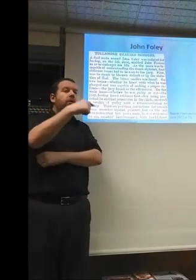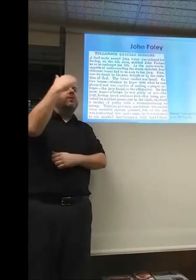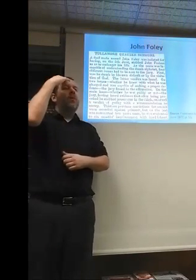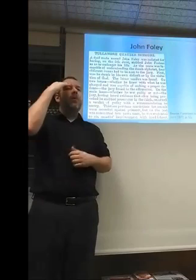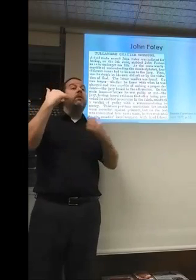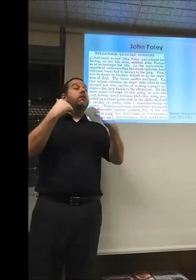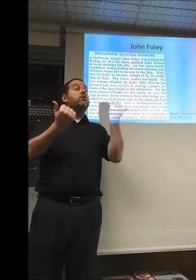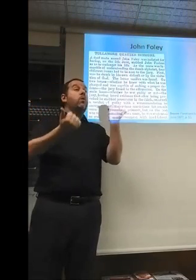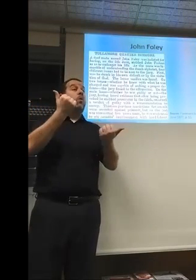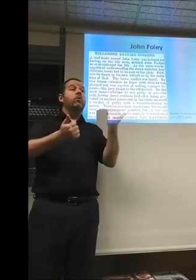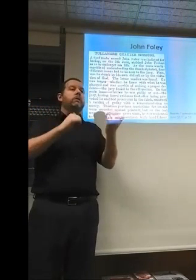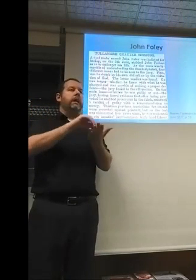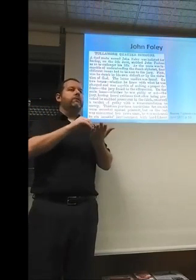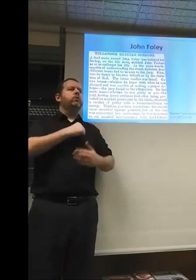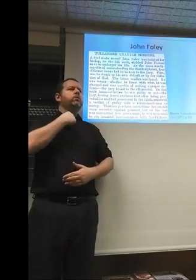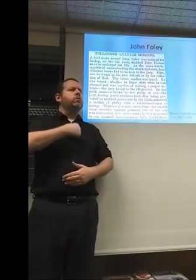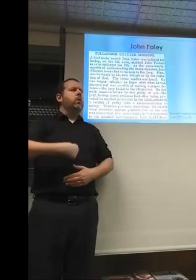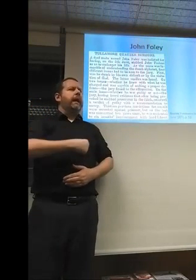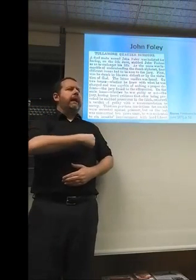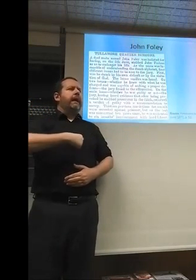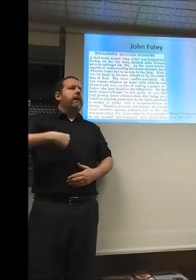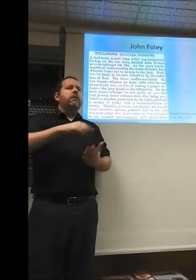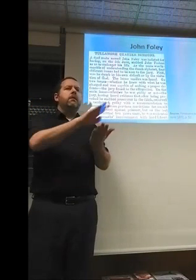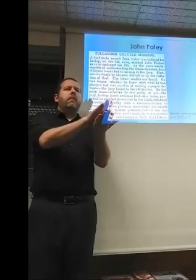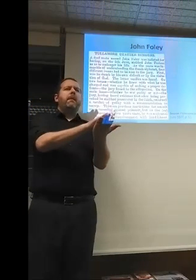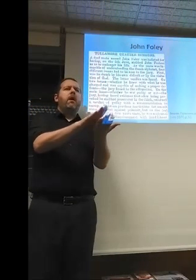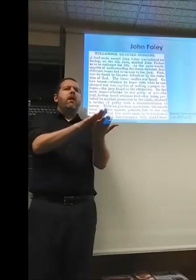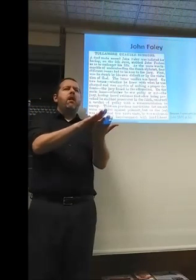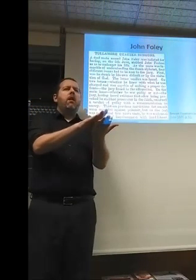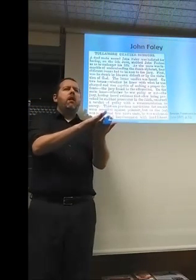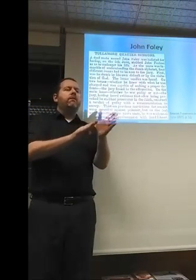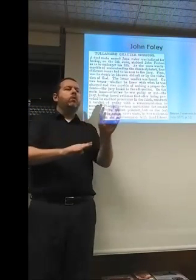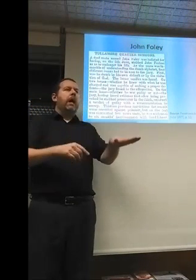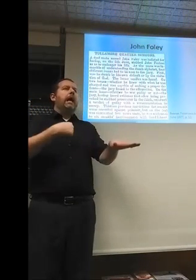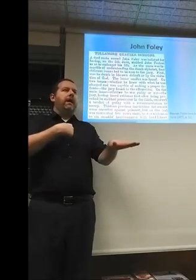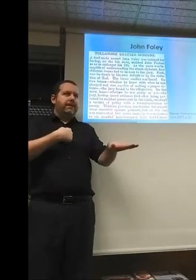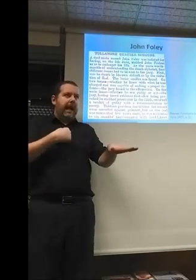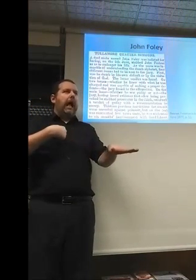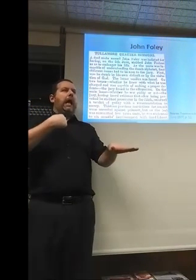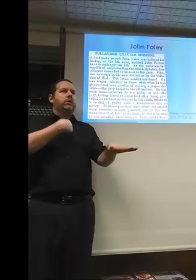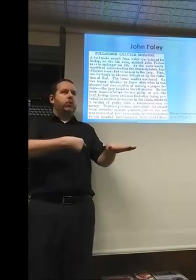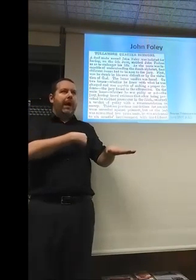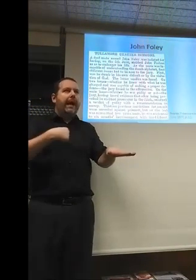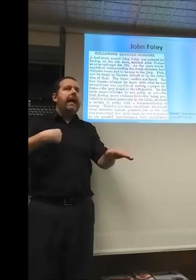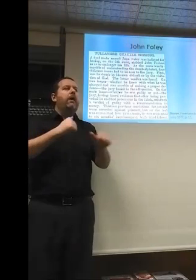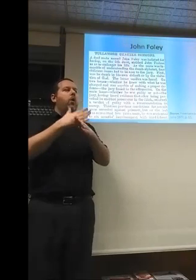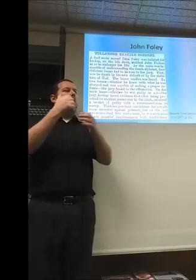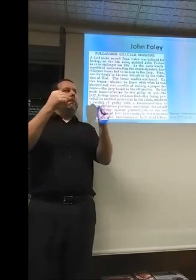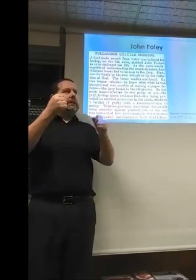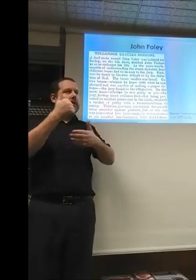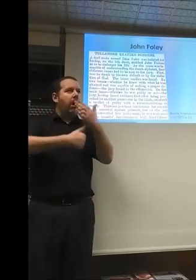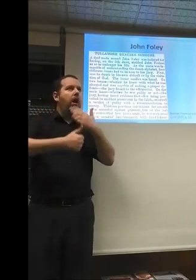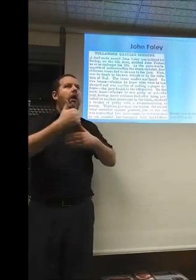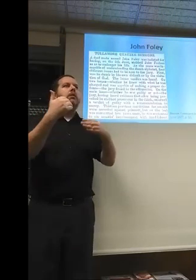as they described it here. But it was also written down that he was ‘Deaf and dumb’, nut you have to think that at